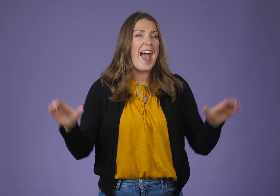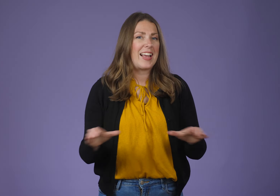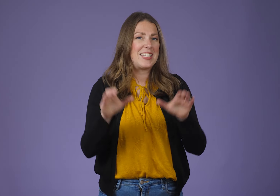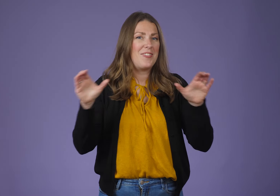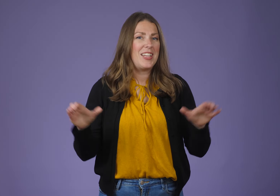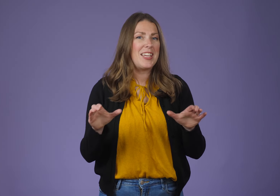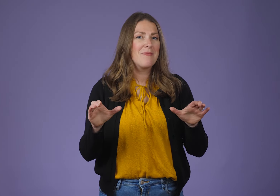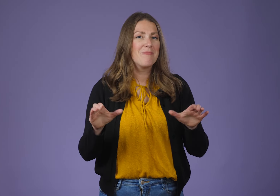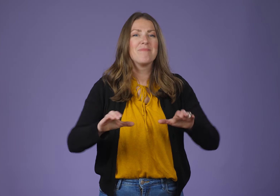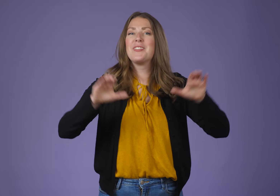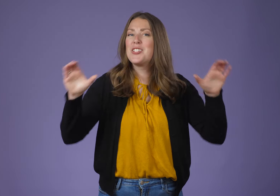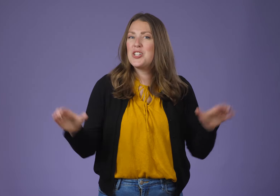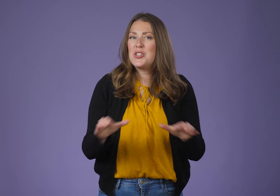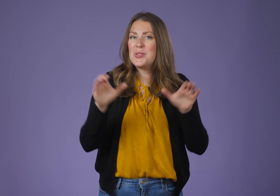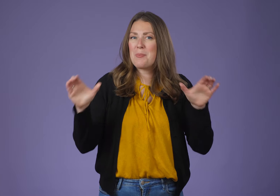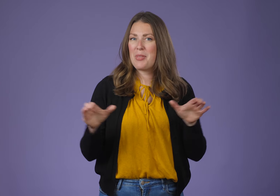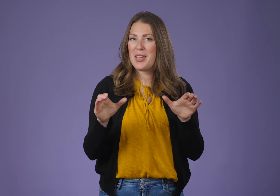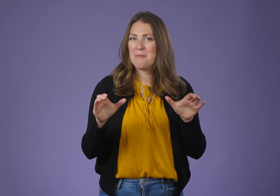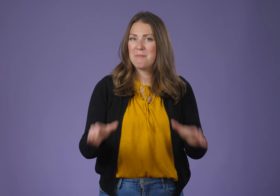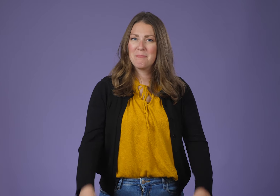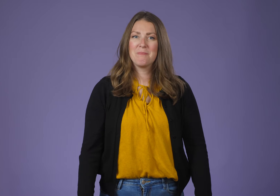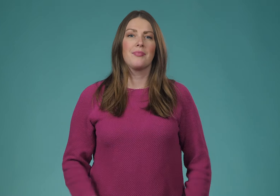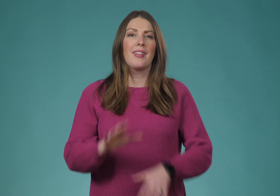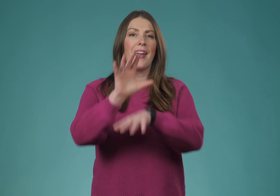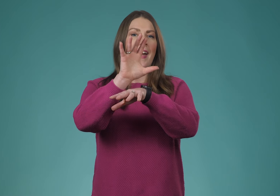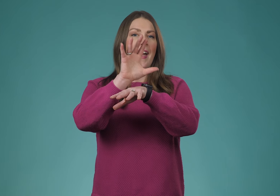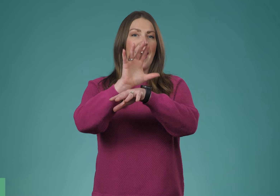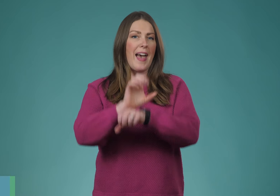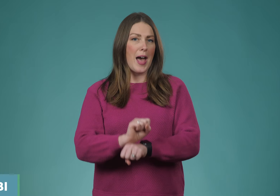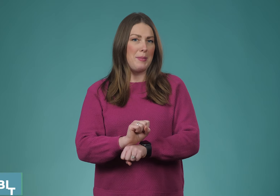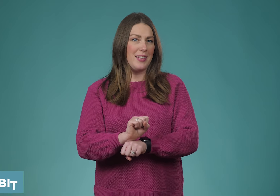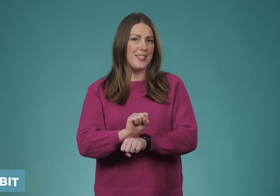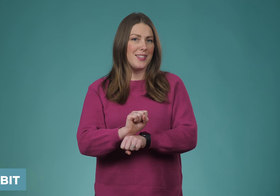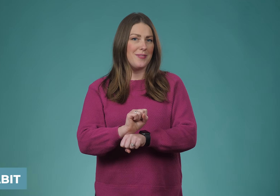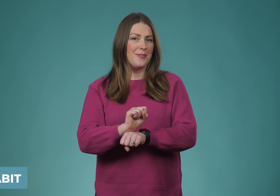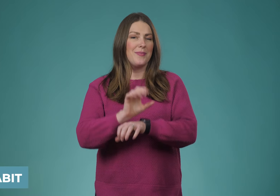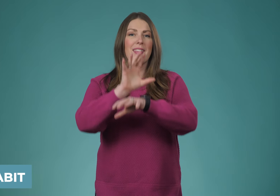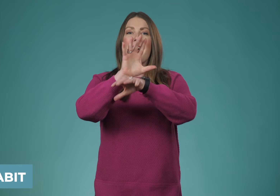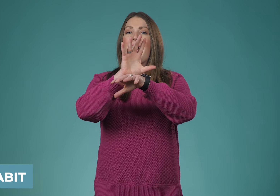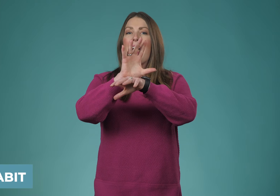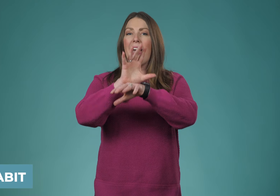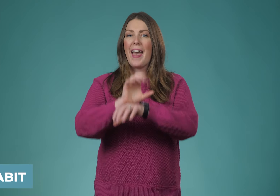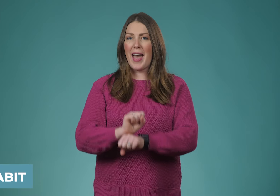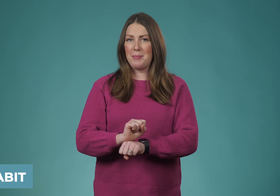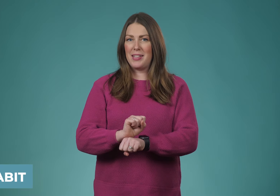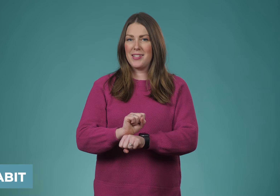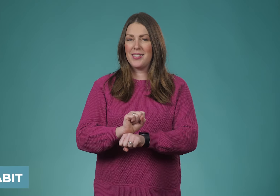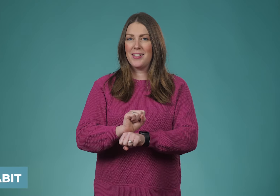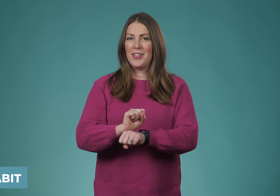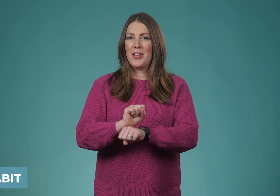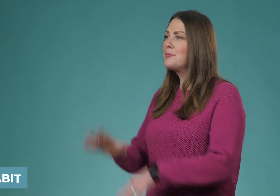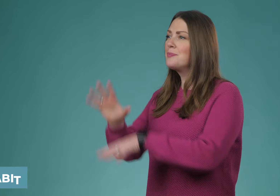Activity to do something. Habit.